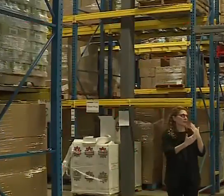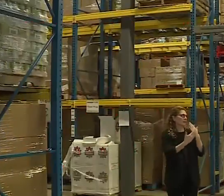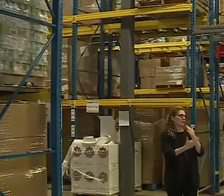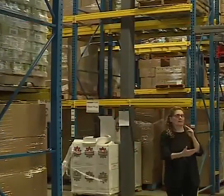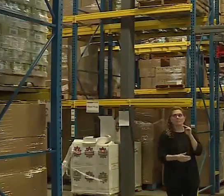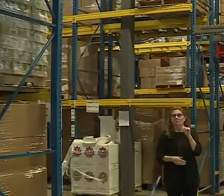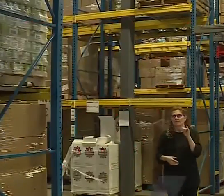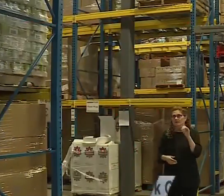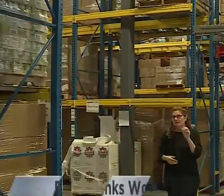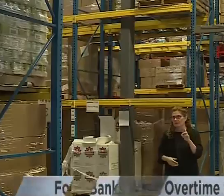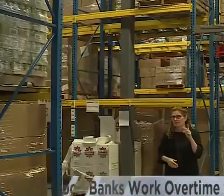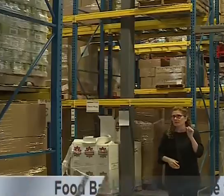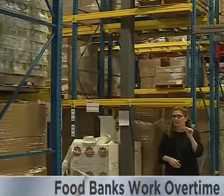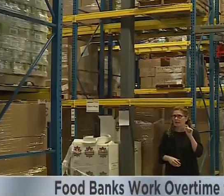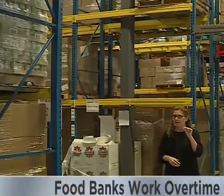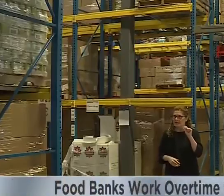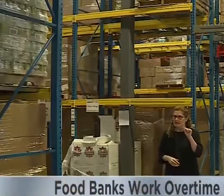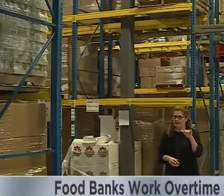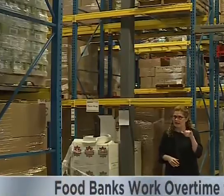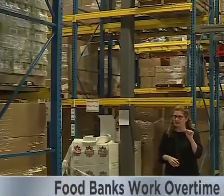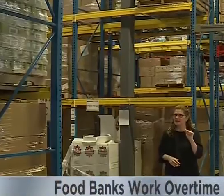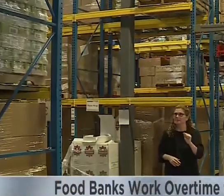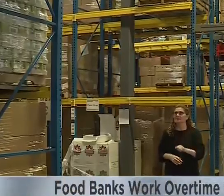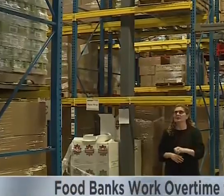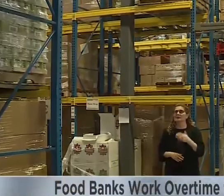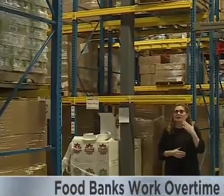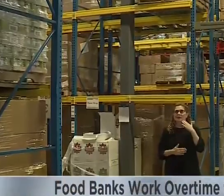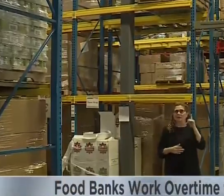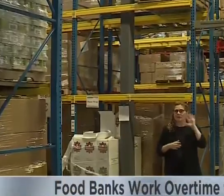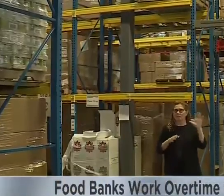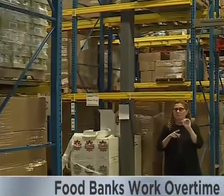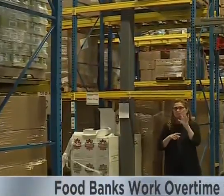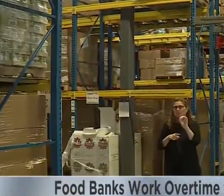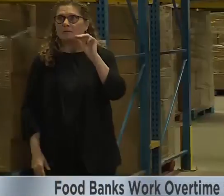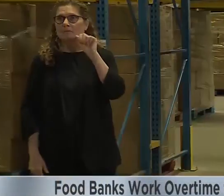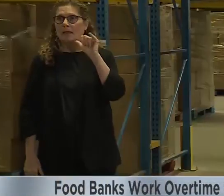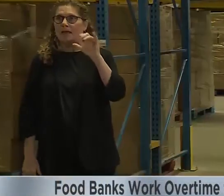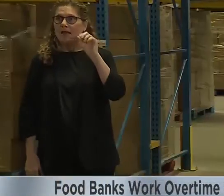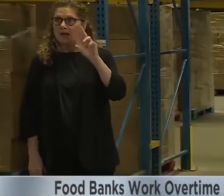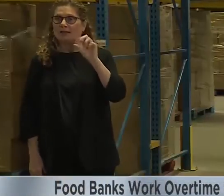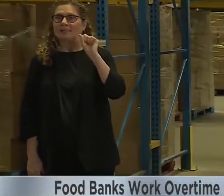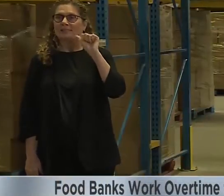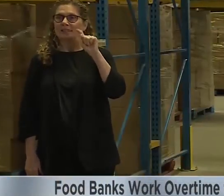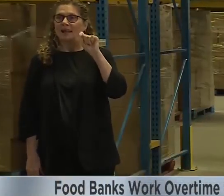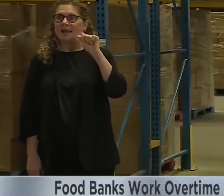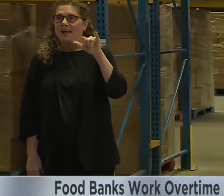FOOD PANTRIES IN SOUTHERN WISCONSIN ARE WORKING OVERTIME TO KEEP FAMILIES FED DURING THIS PANDEMIC.